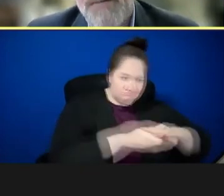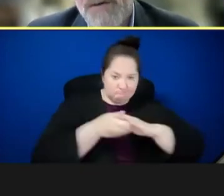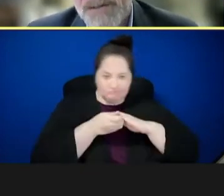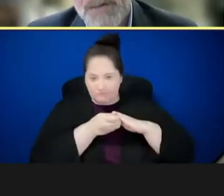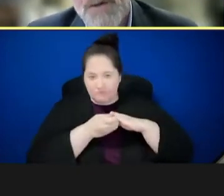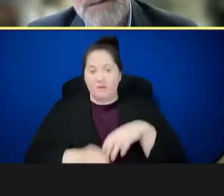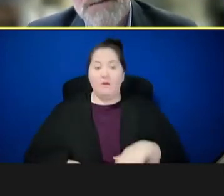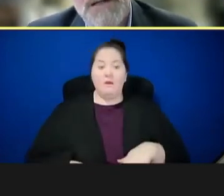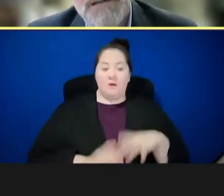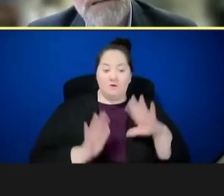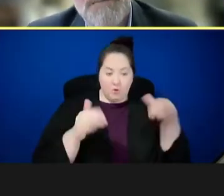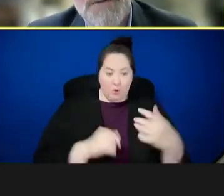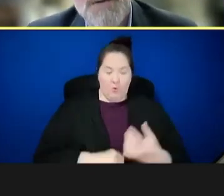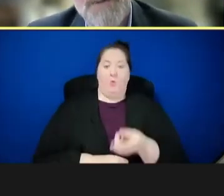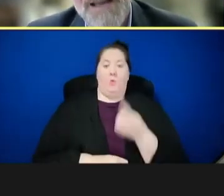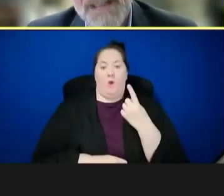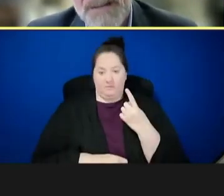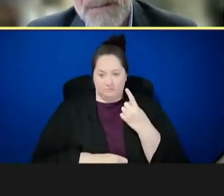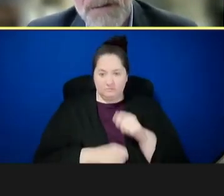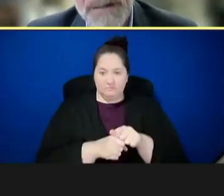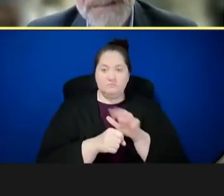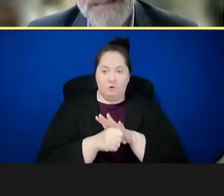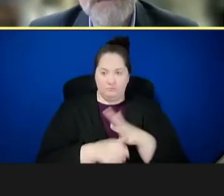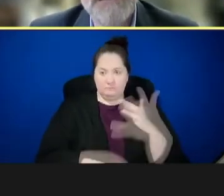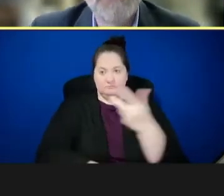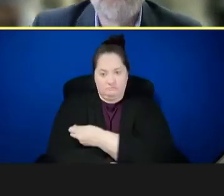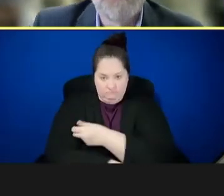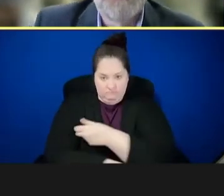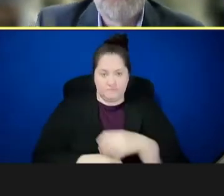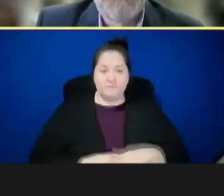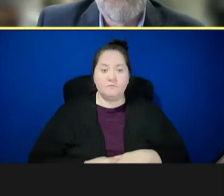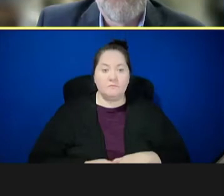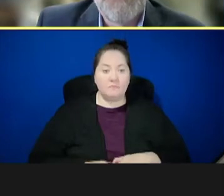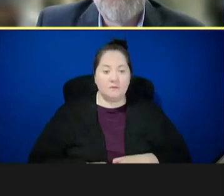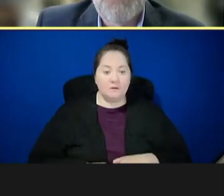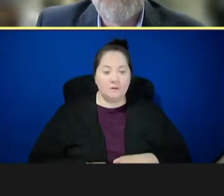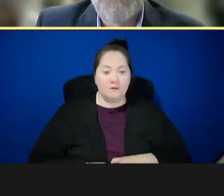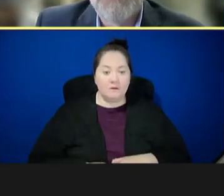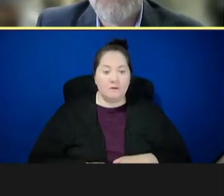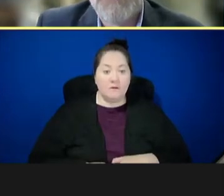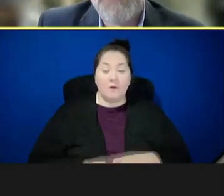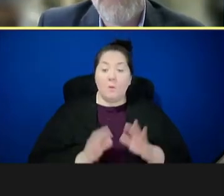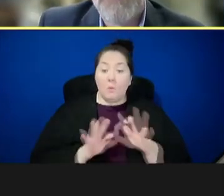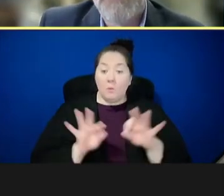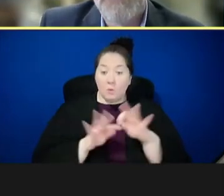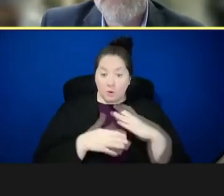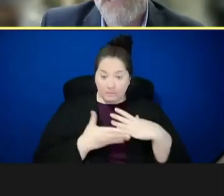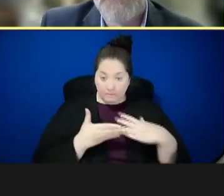focused on bringing one vaccine to the market. And the important part to note here is how